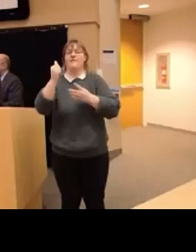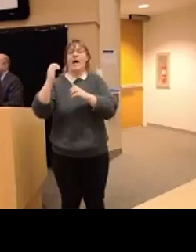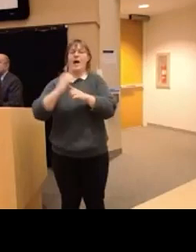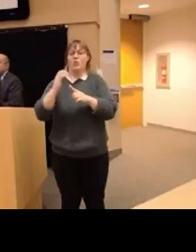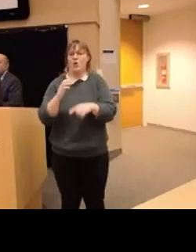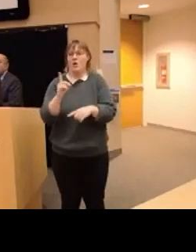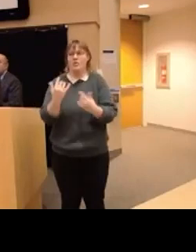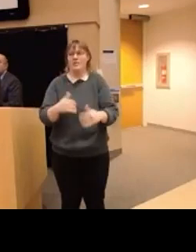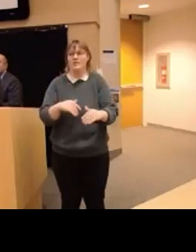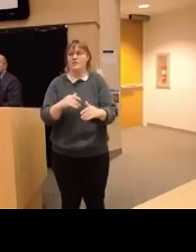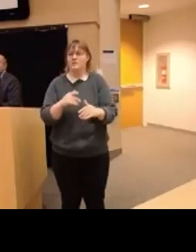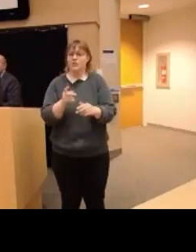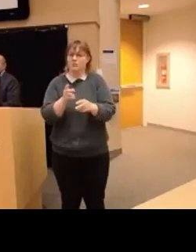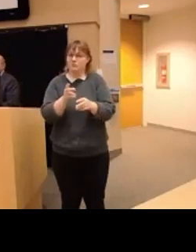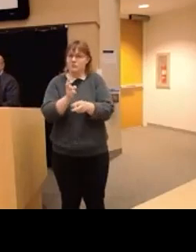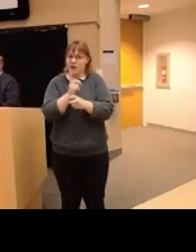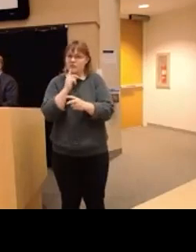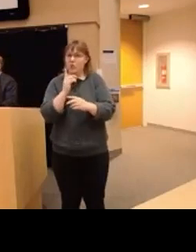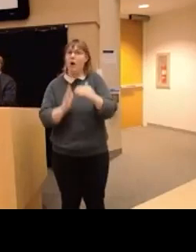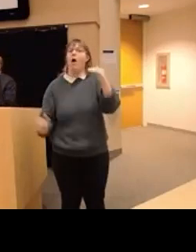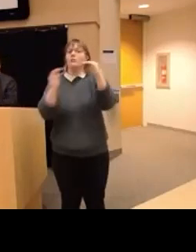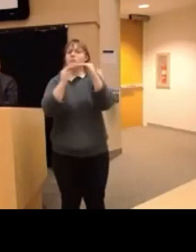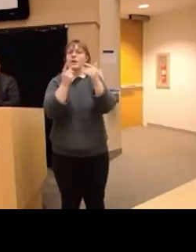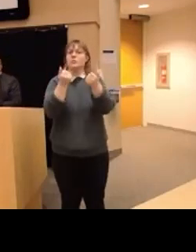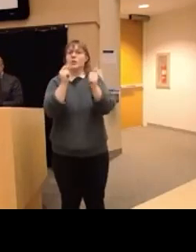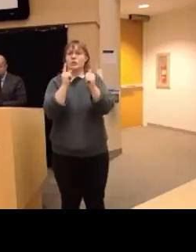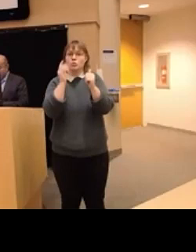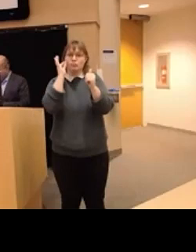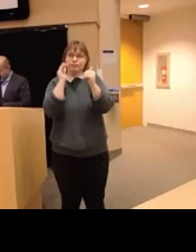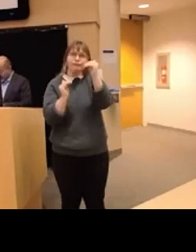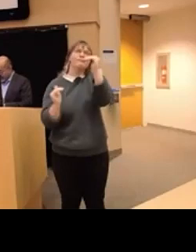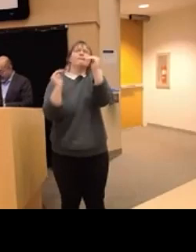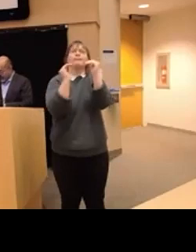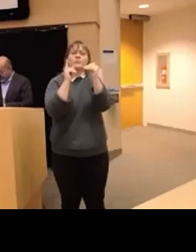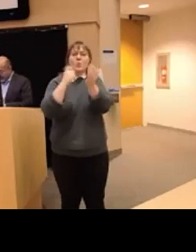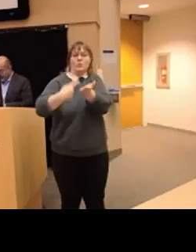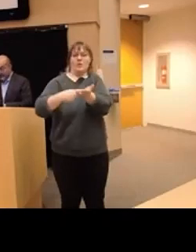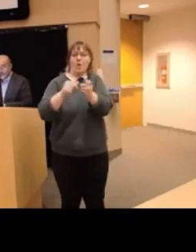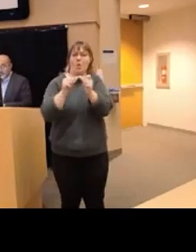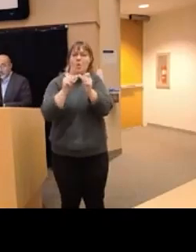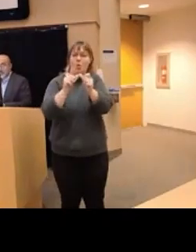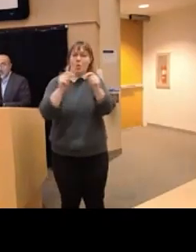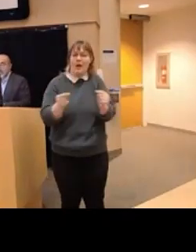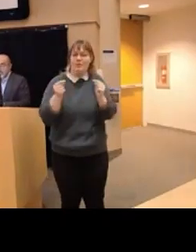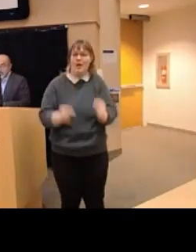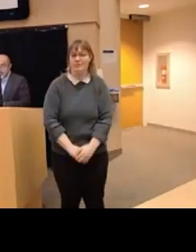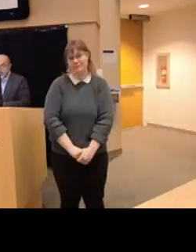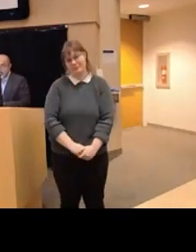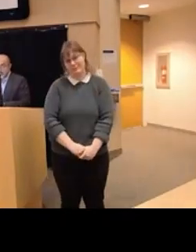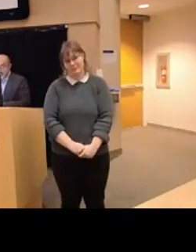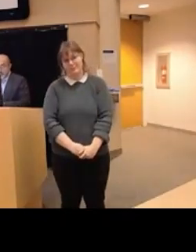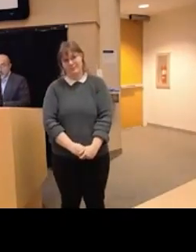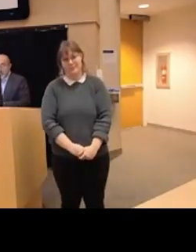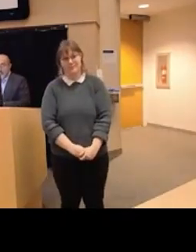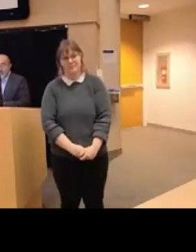meet and I hope I can uh try to come close to that when we're talking about uh chronic pain so let me